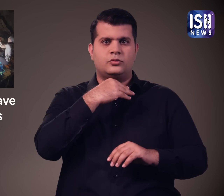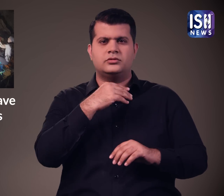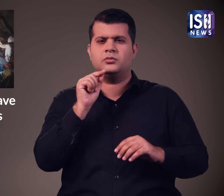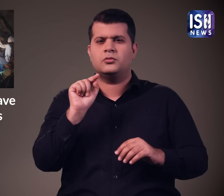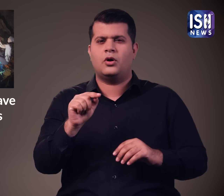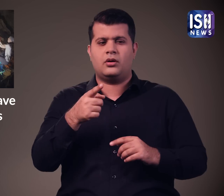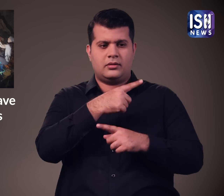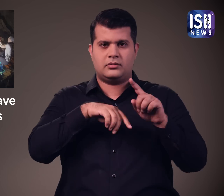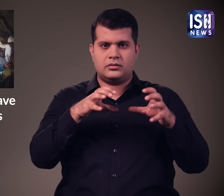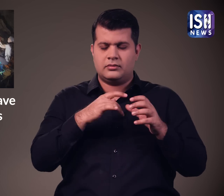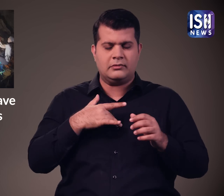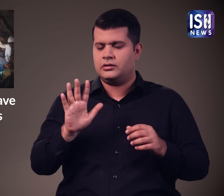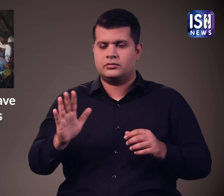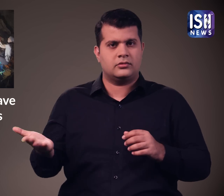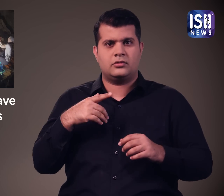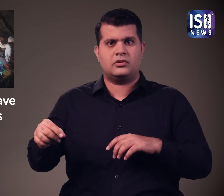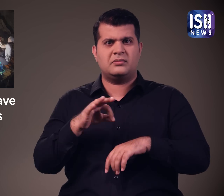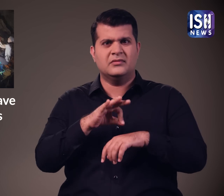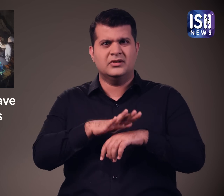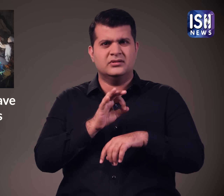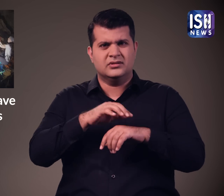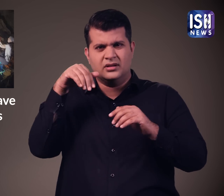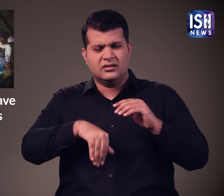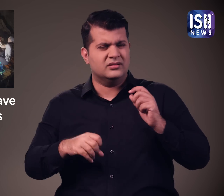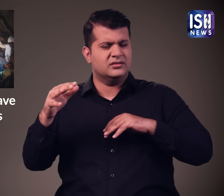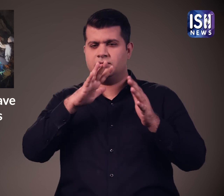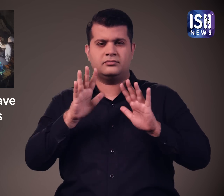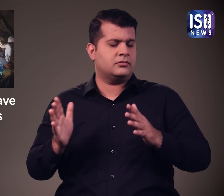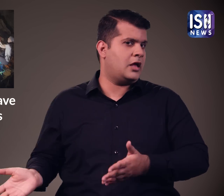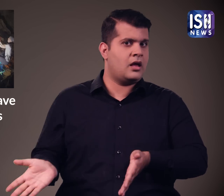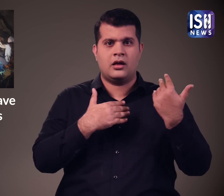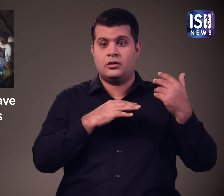Due to a mosquito problem, she had to leave the cave.